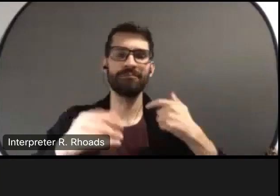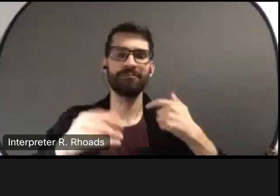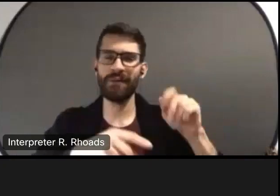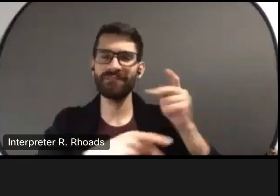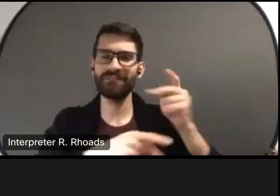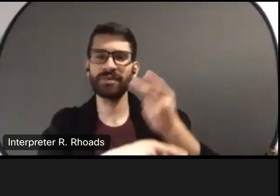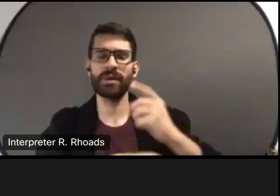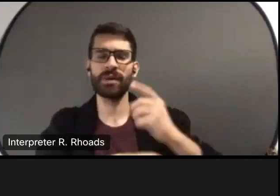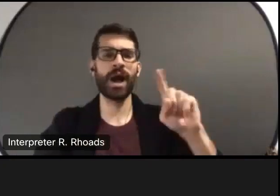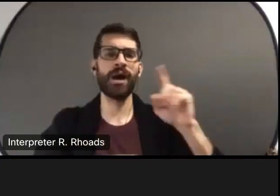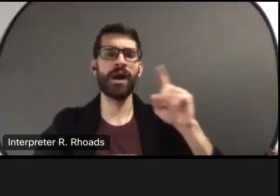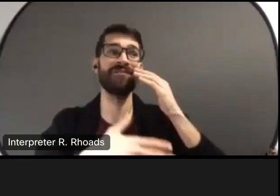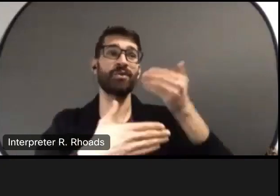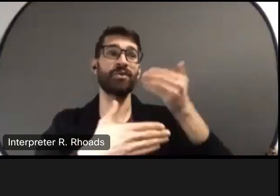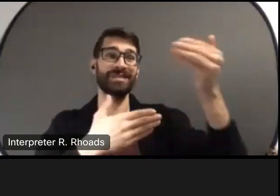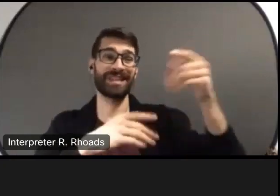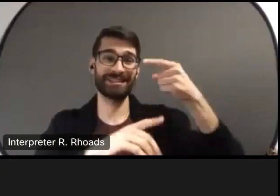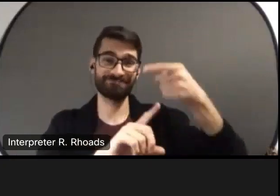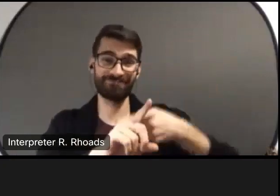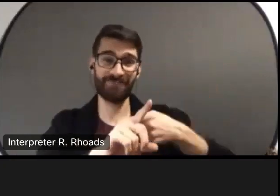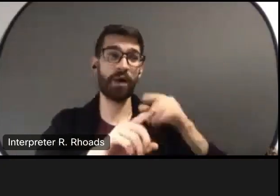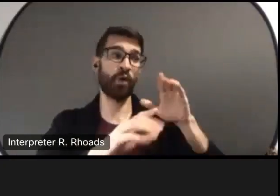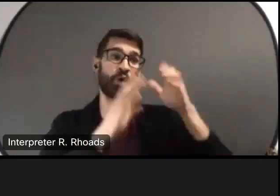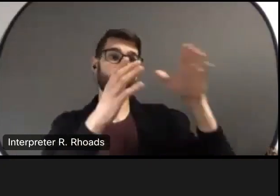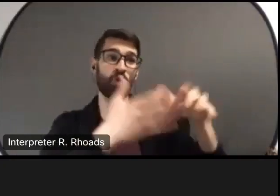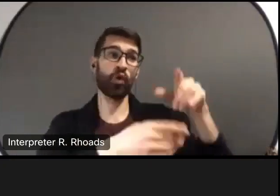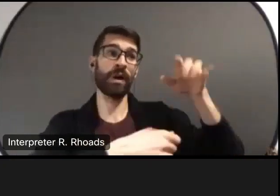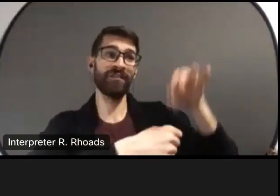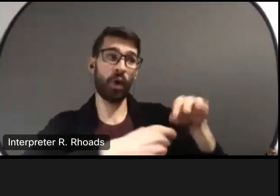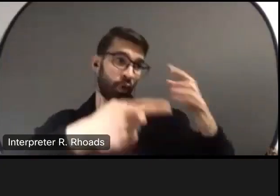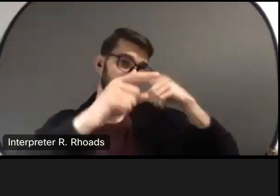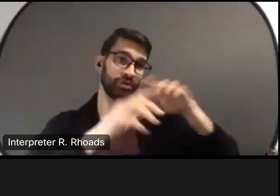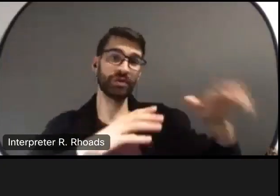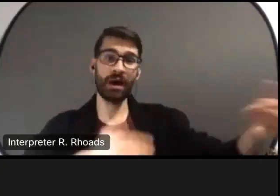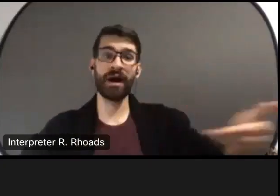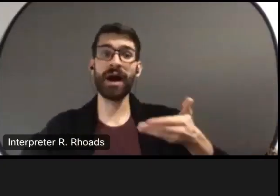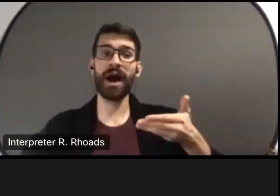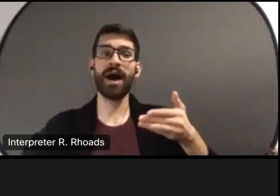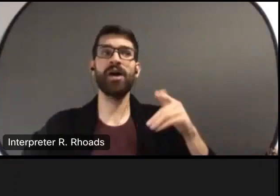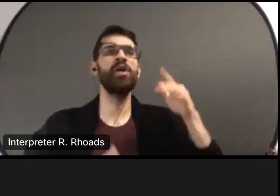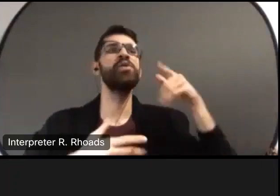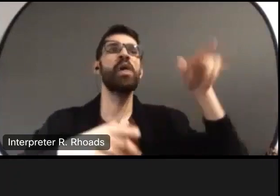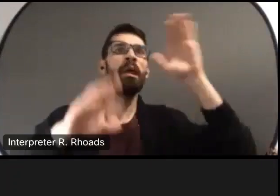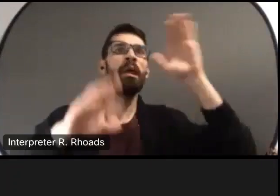Commissioners next month don't have to worry about it. But if we were to designate someplace